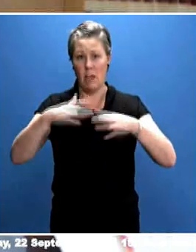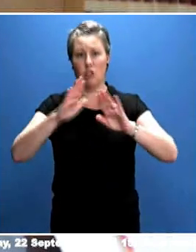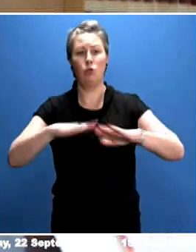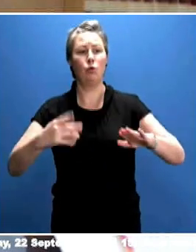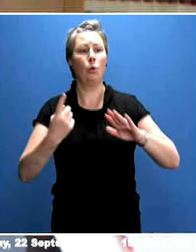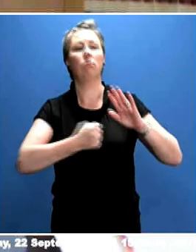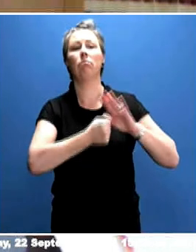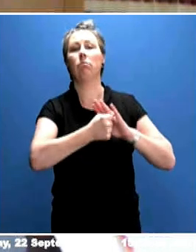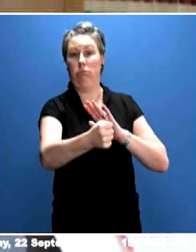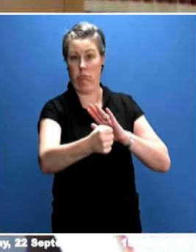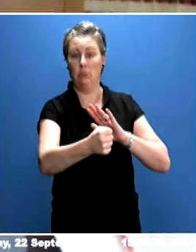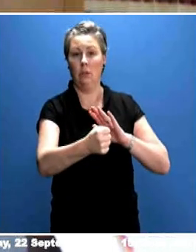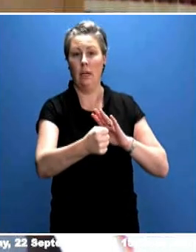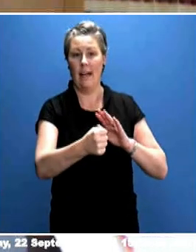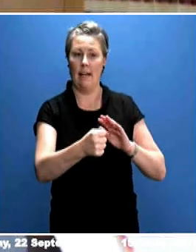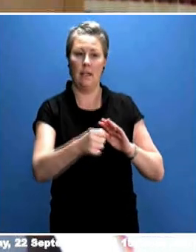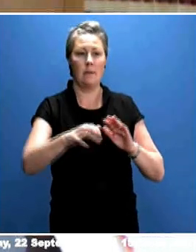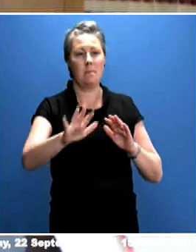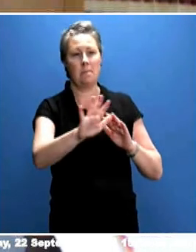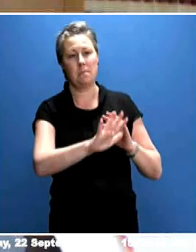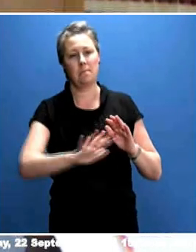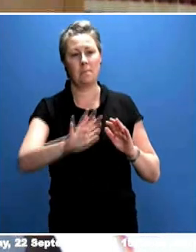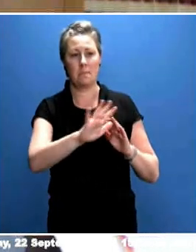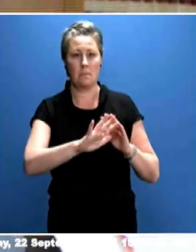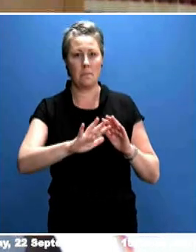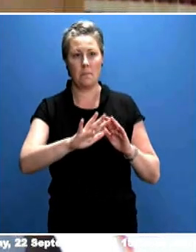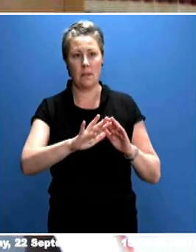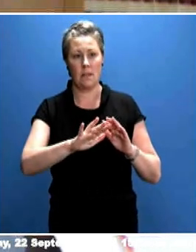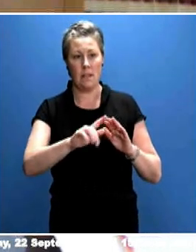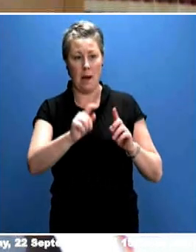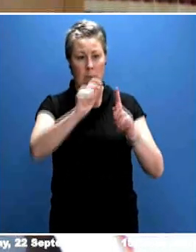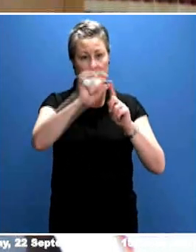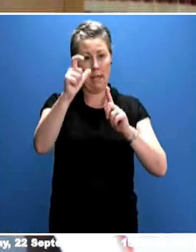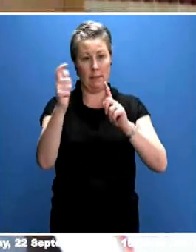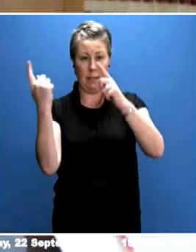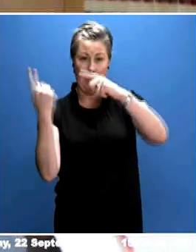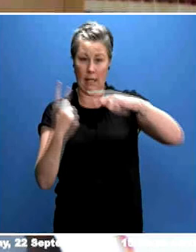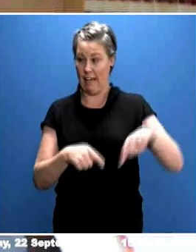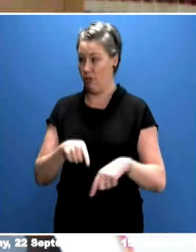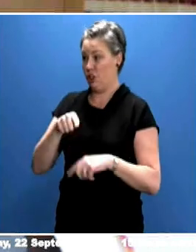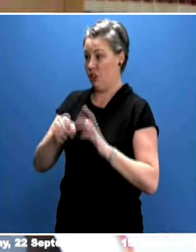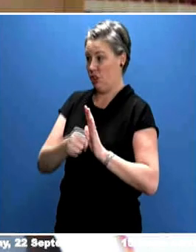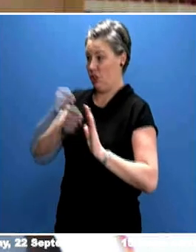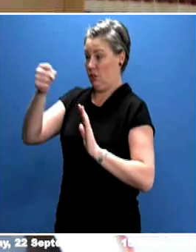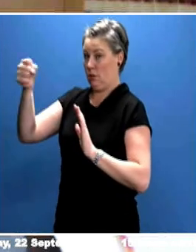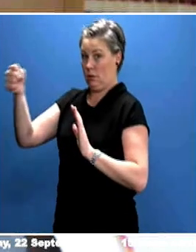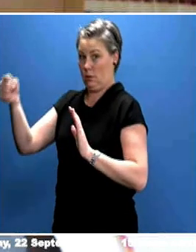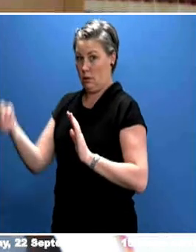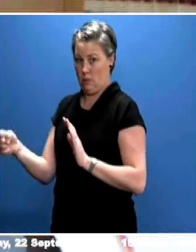This is probably twice as high as our general rate of children with disability across children in care.